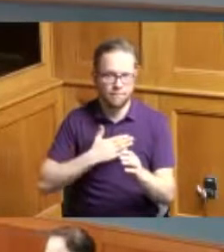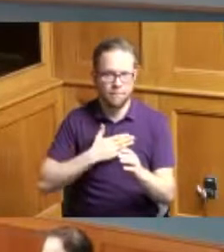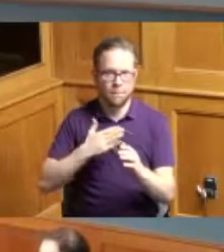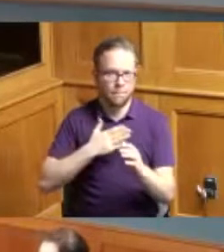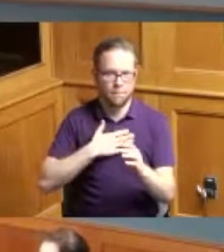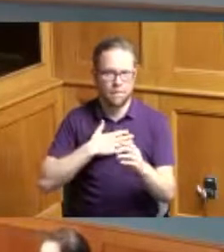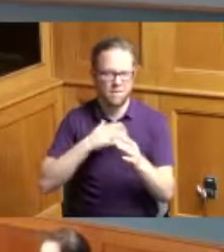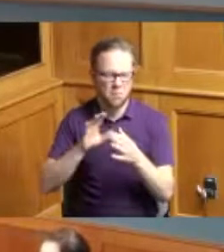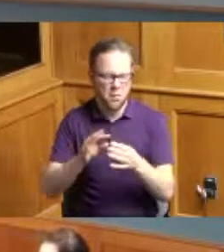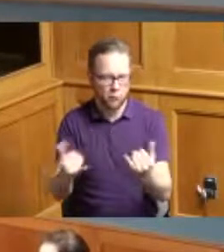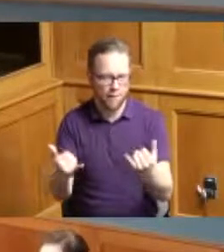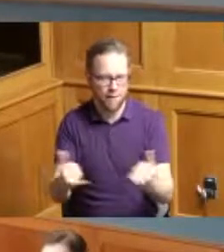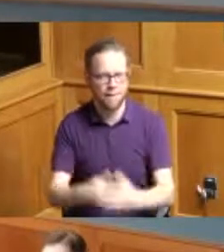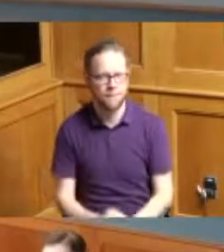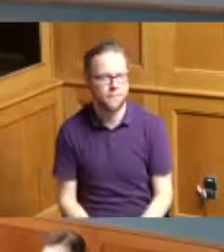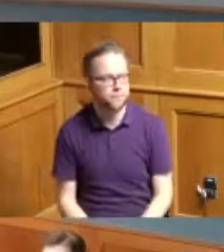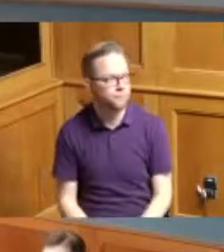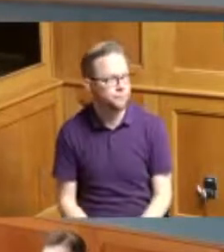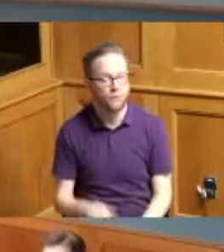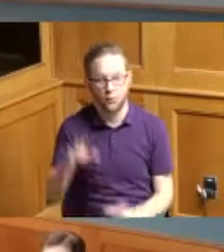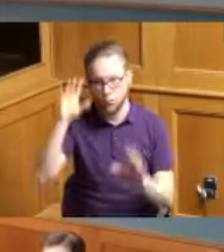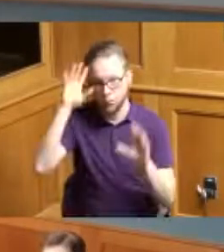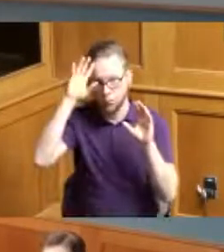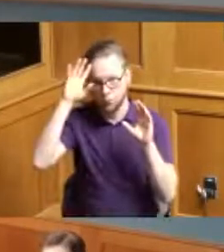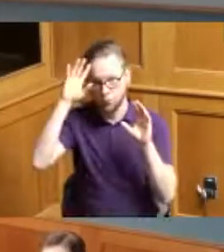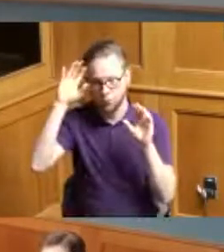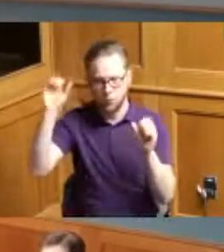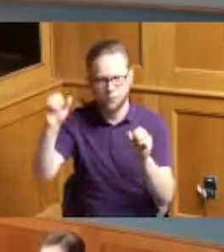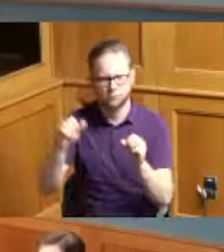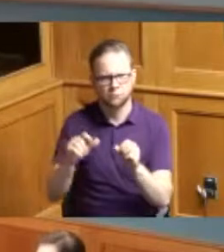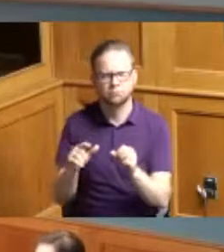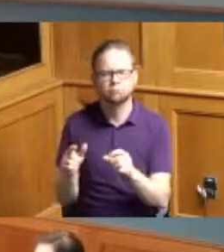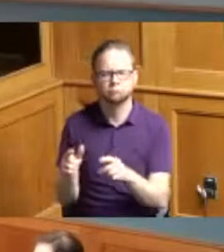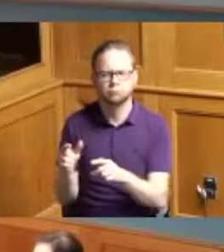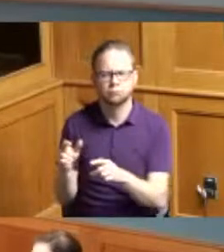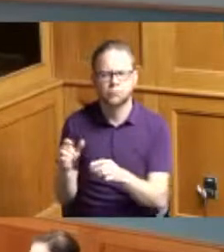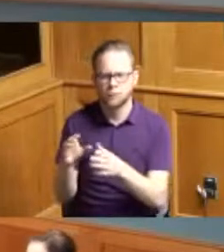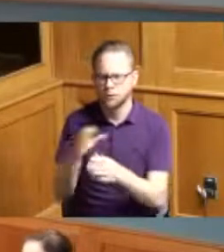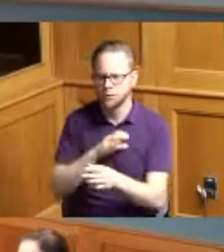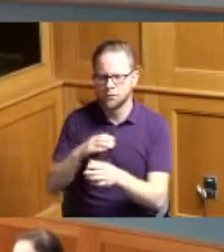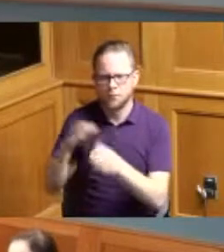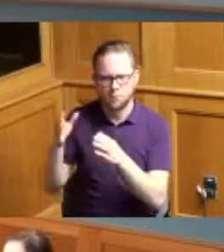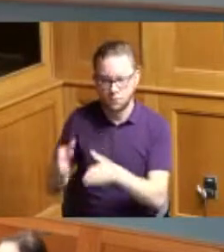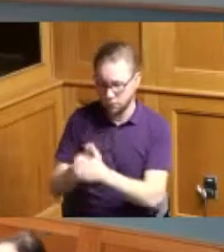thank you and I heard Commissioner drewhouse asked about cost and I didn't hear a number I know it's